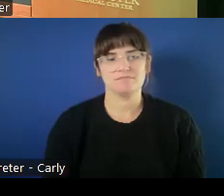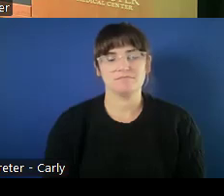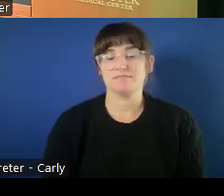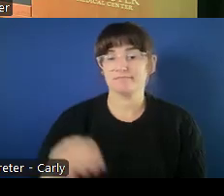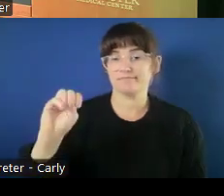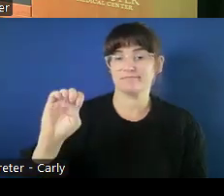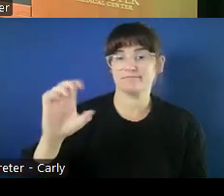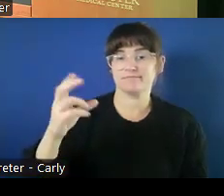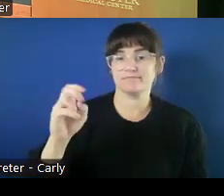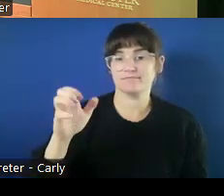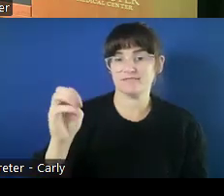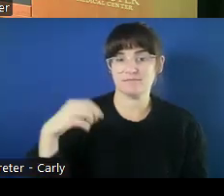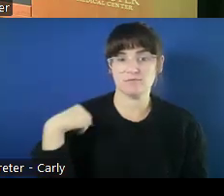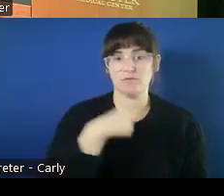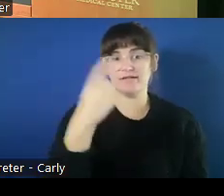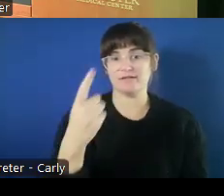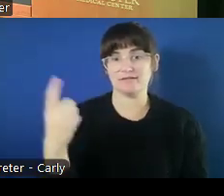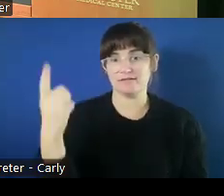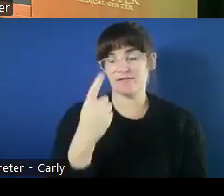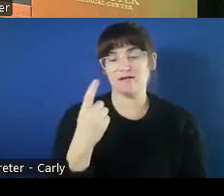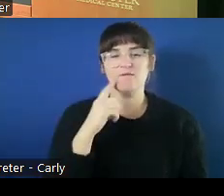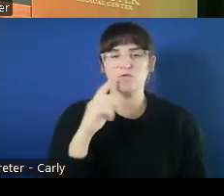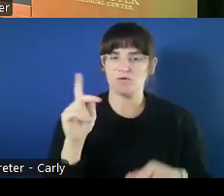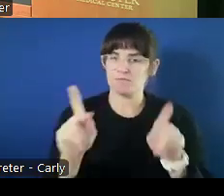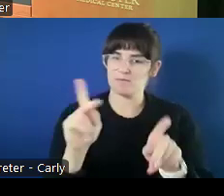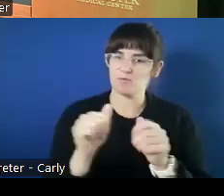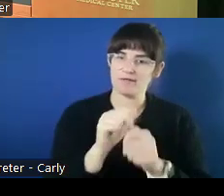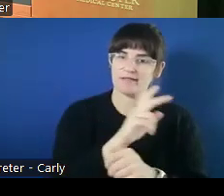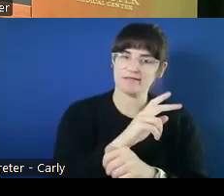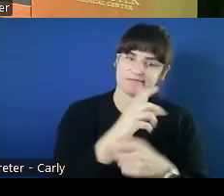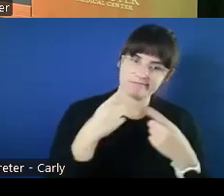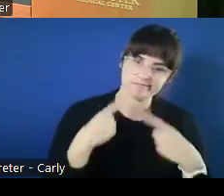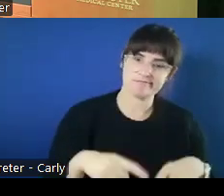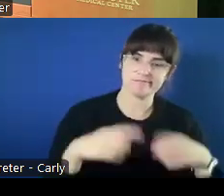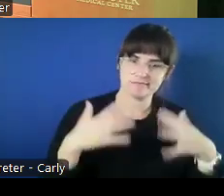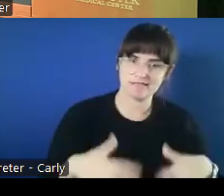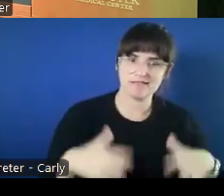in patients with depression and anxiety um in contrast to to folks with depression and anxiety